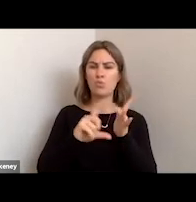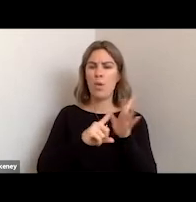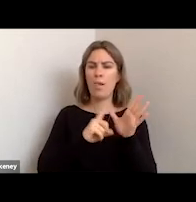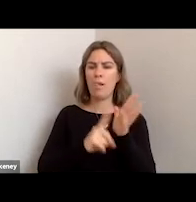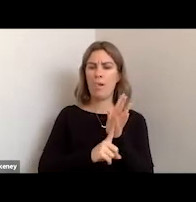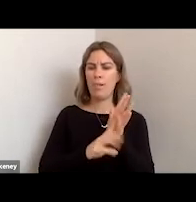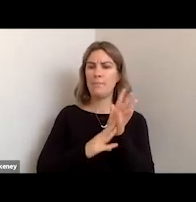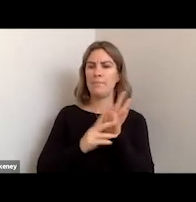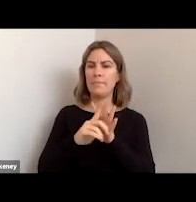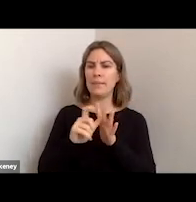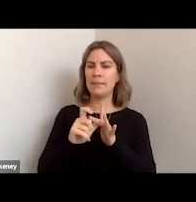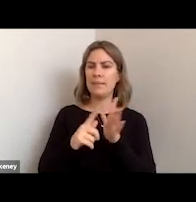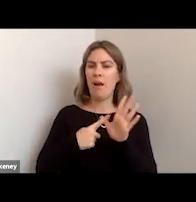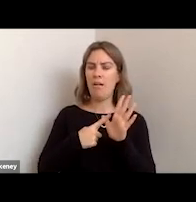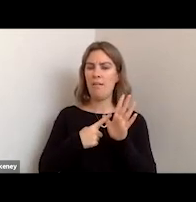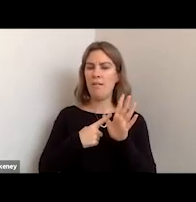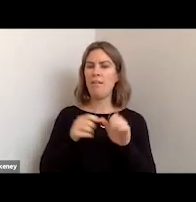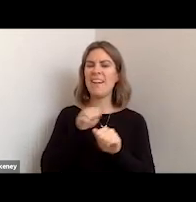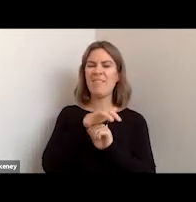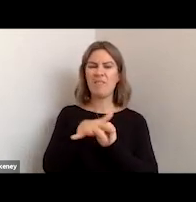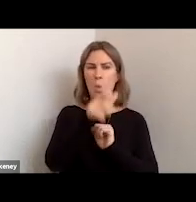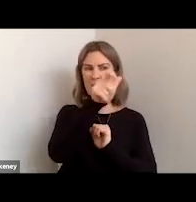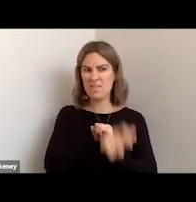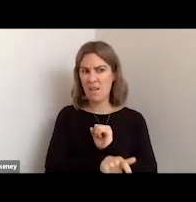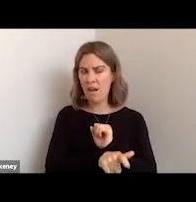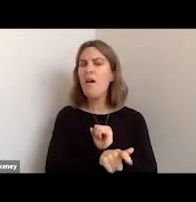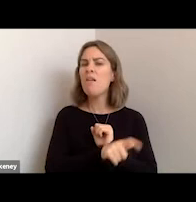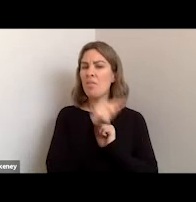They can Instagram around the event, live stream what they're